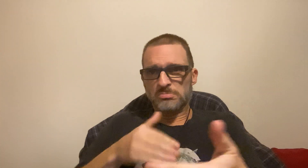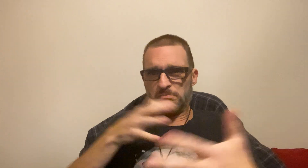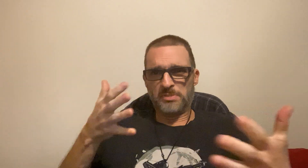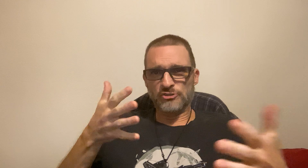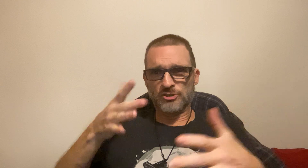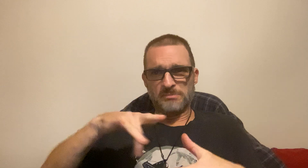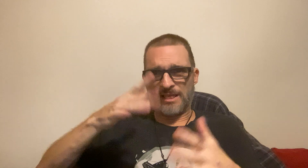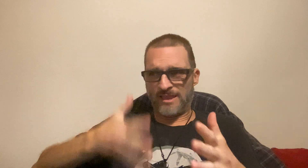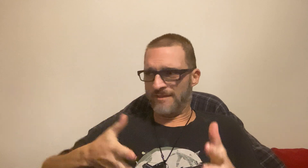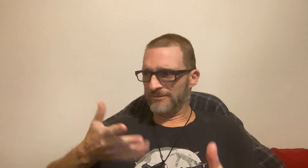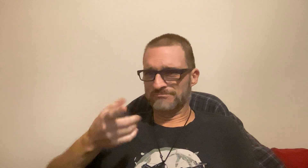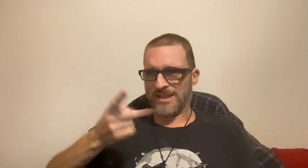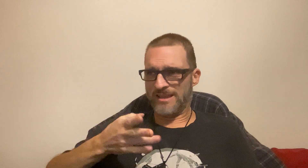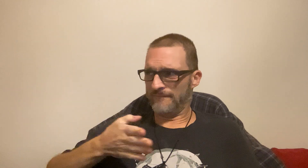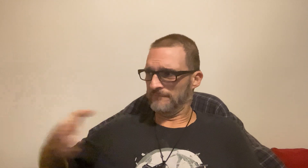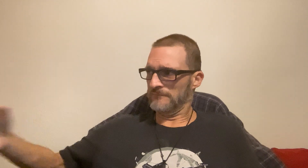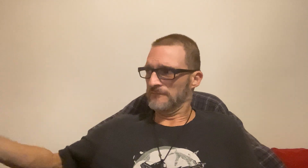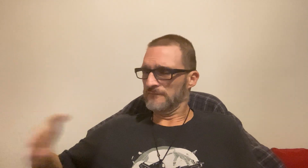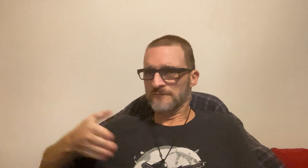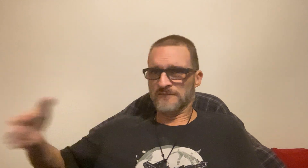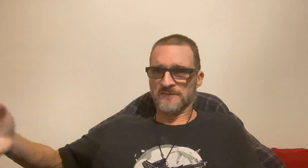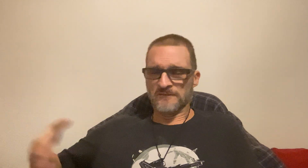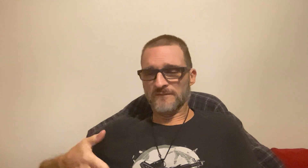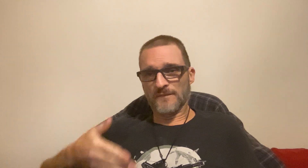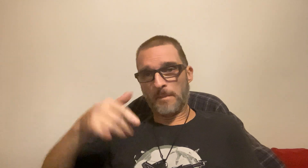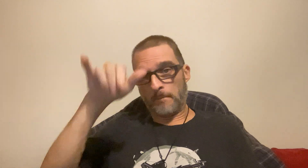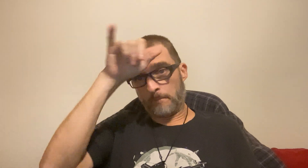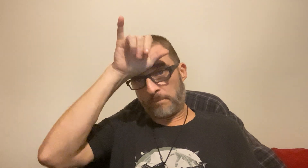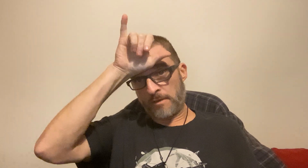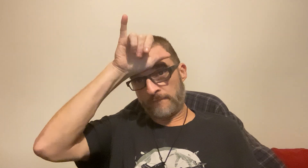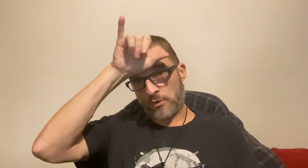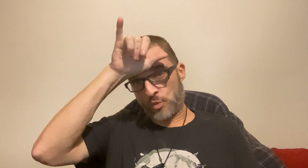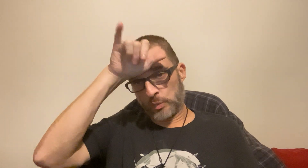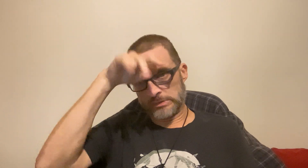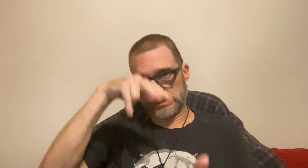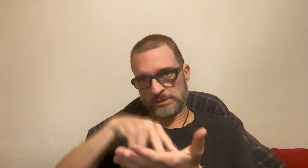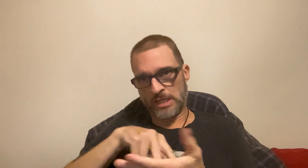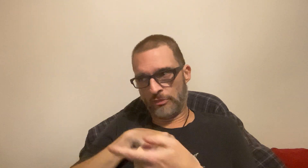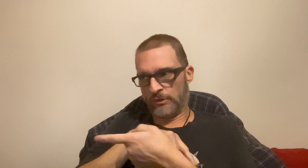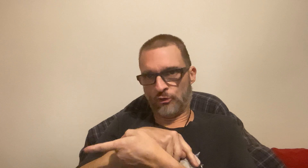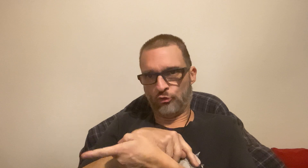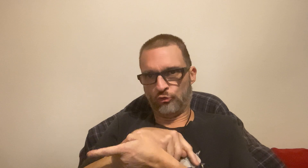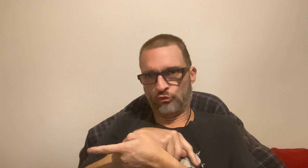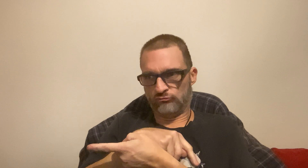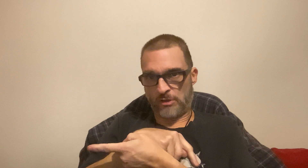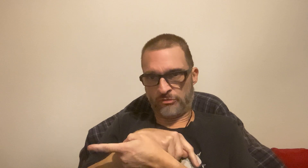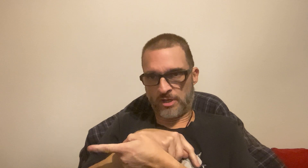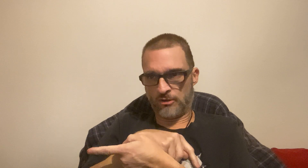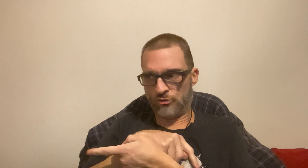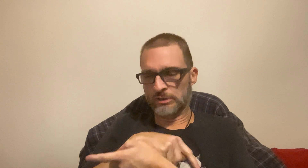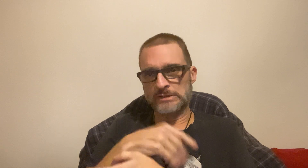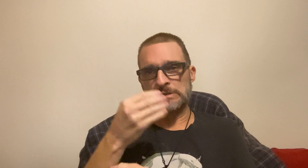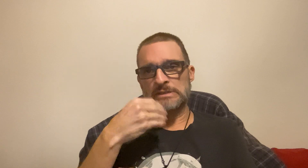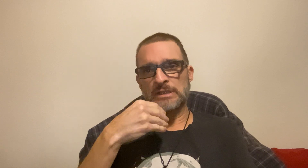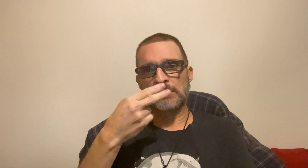*about this big* It's not much space left. Half the room space. A buffalo was standing there.